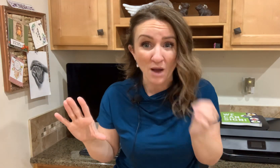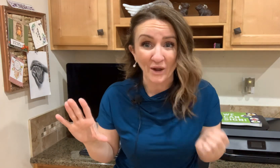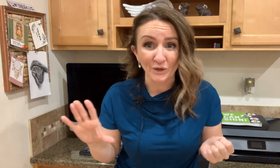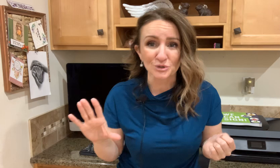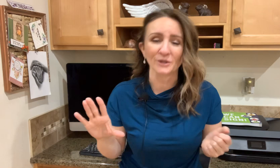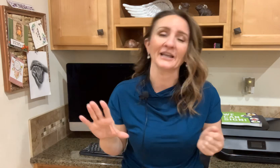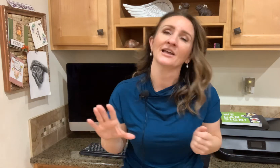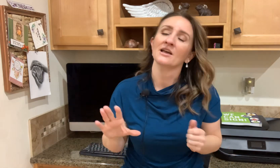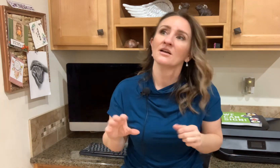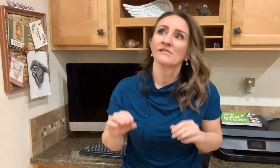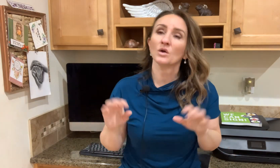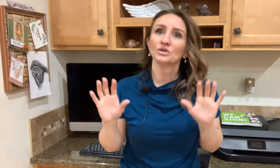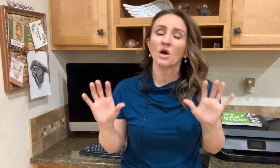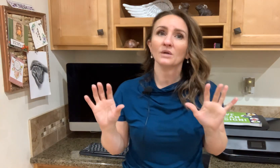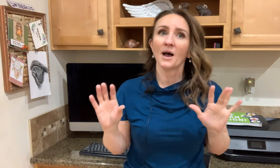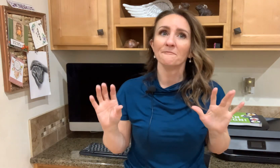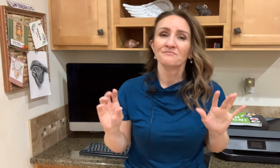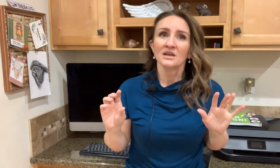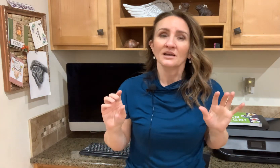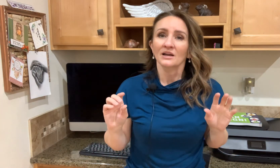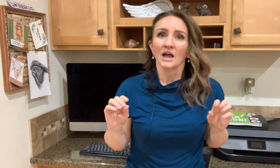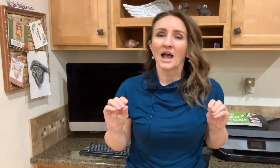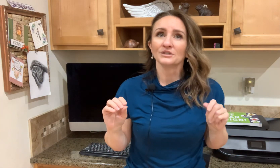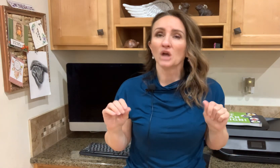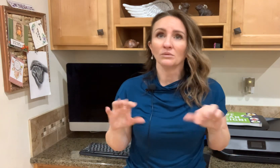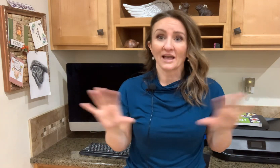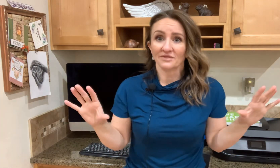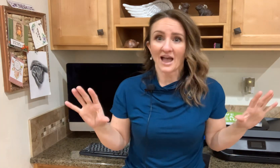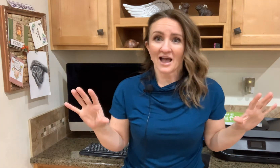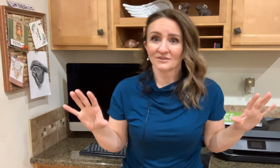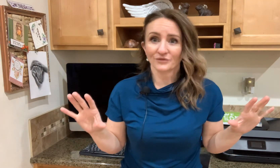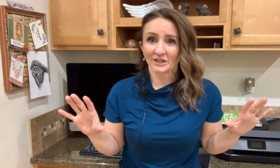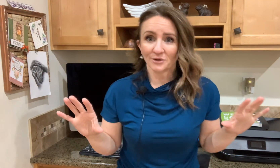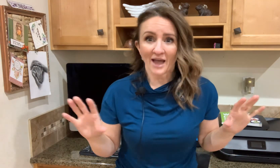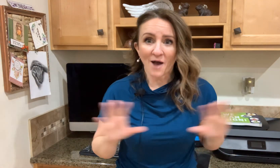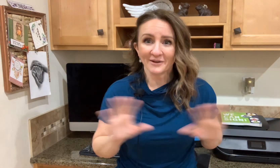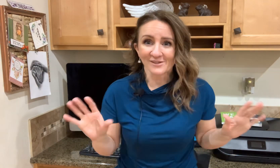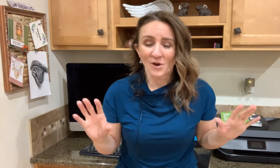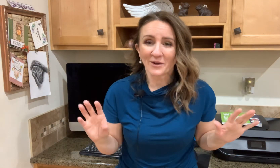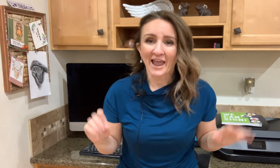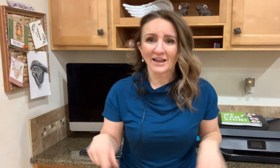way, usually. So don't let that freak you out, it's okay.